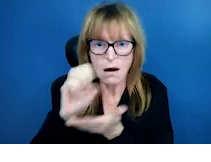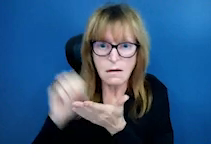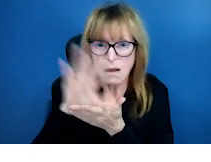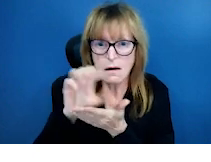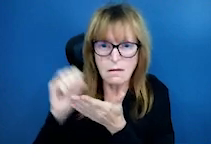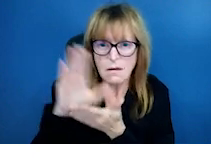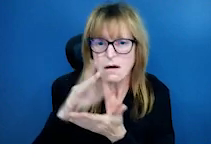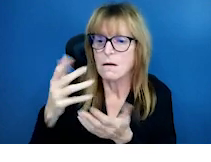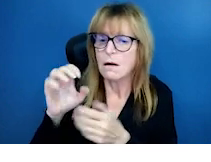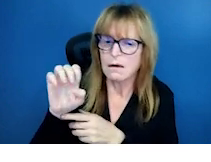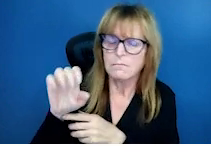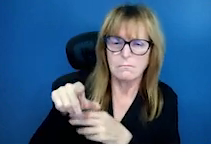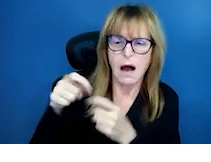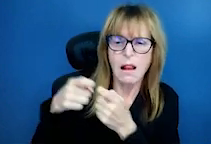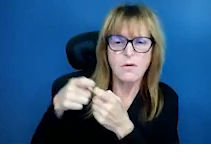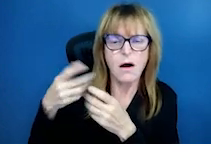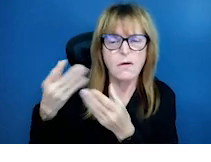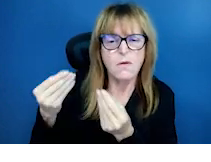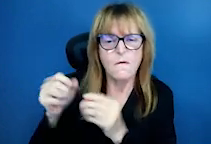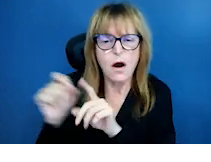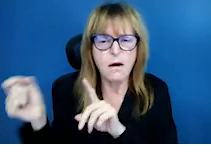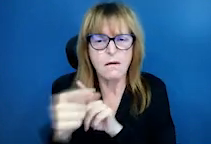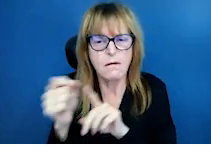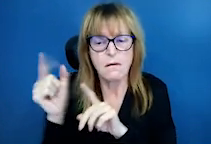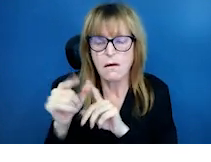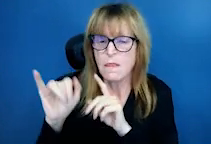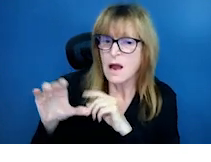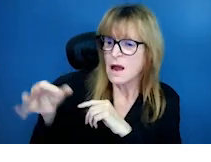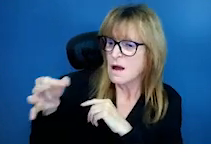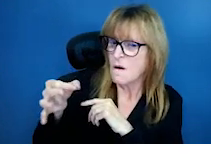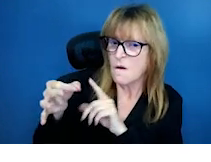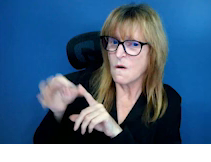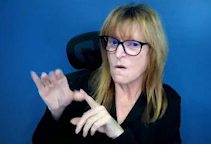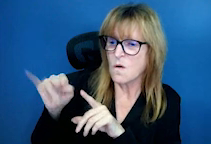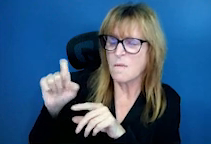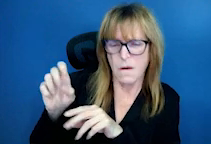The COIN is mandatory if your organization plans to apply for CVITP Grant funding.